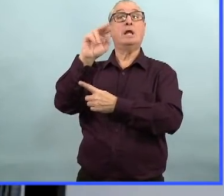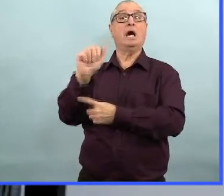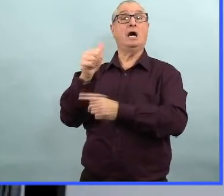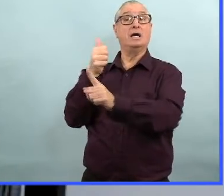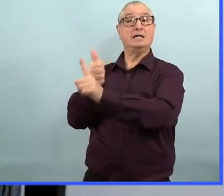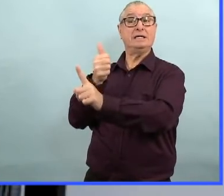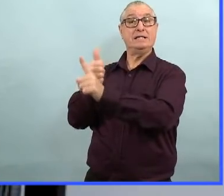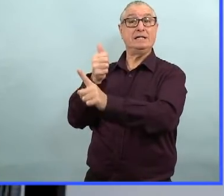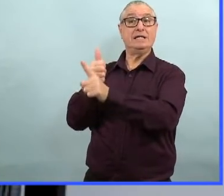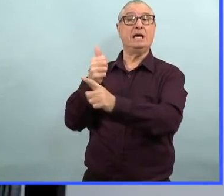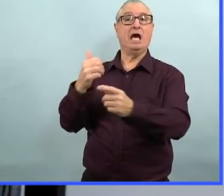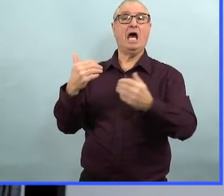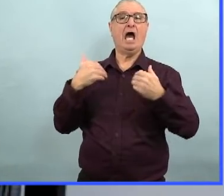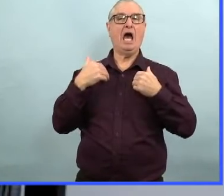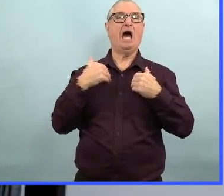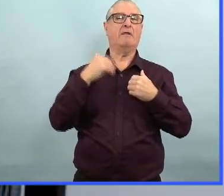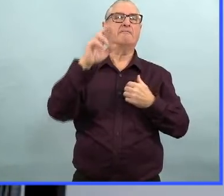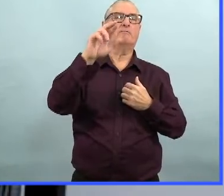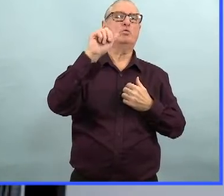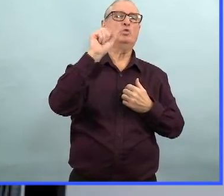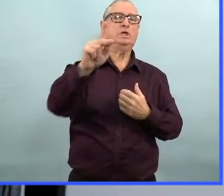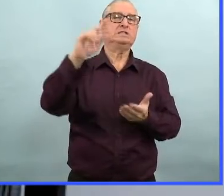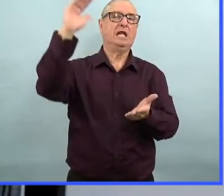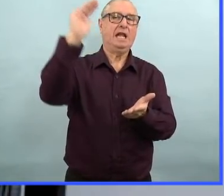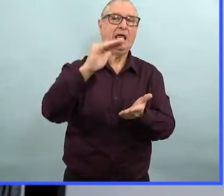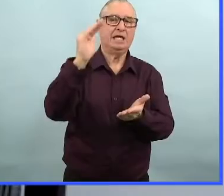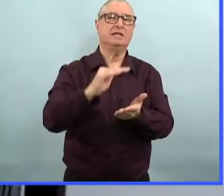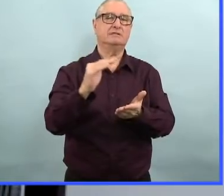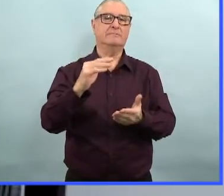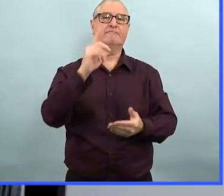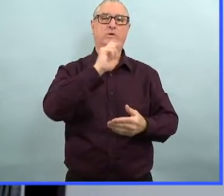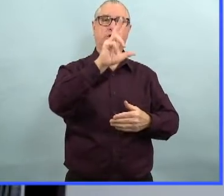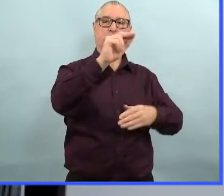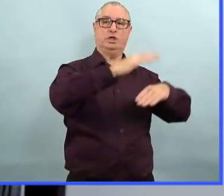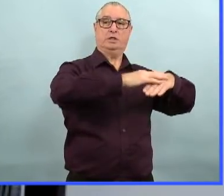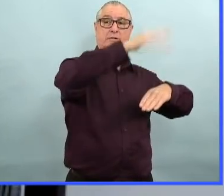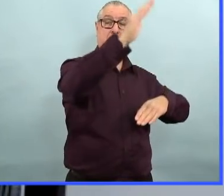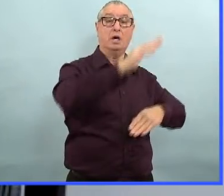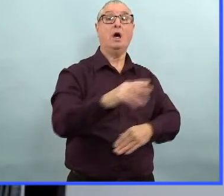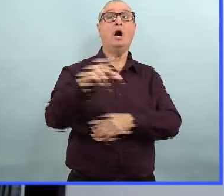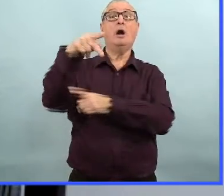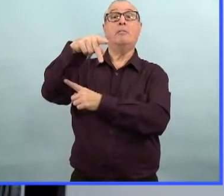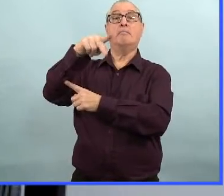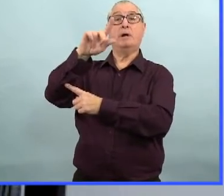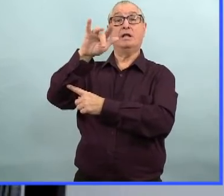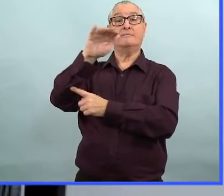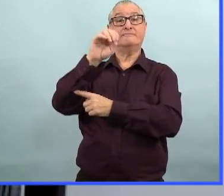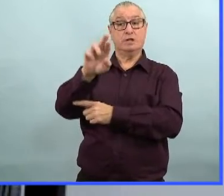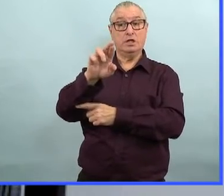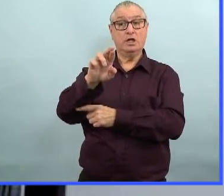benefit for all of us including those who are over the age of 30. however if individuals feel